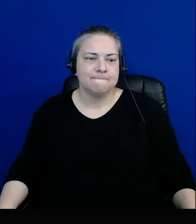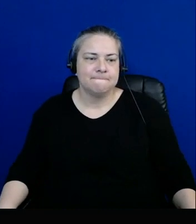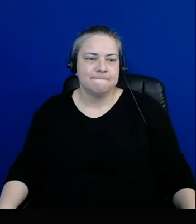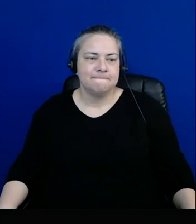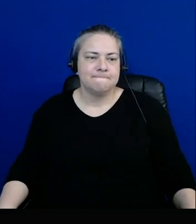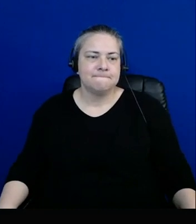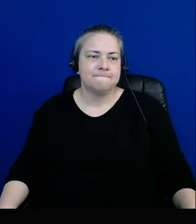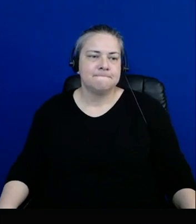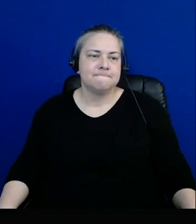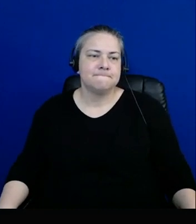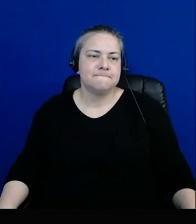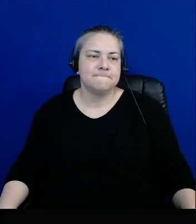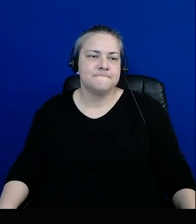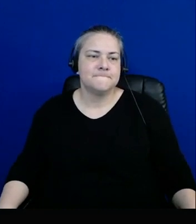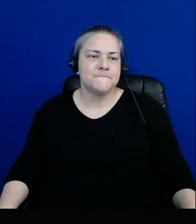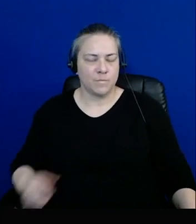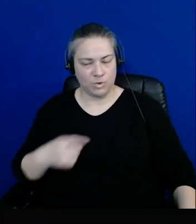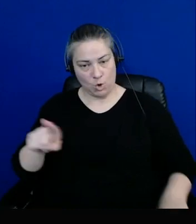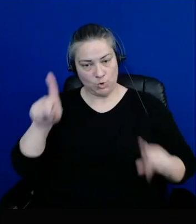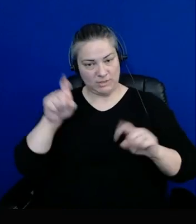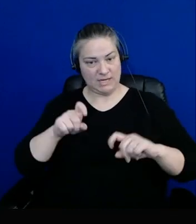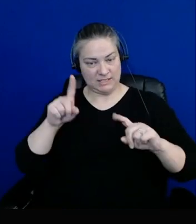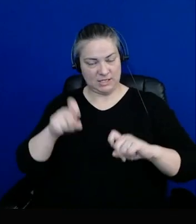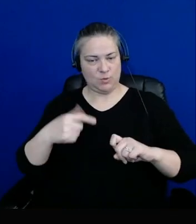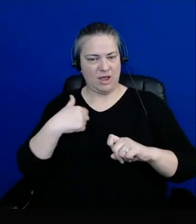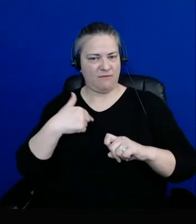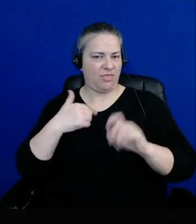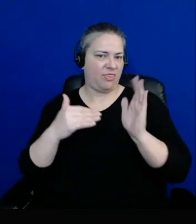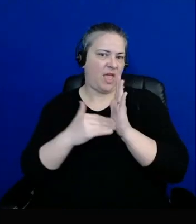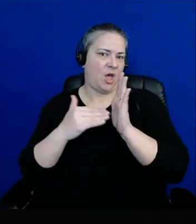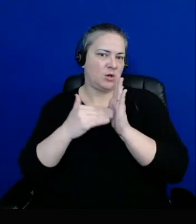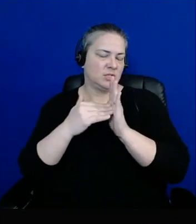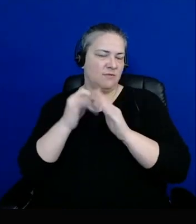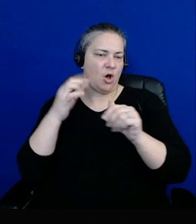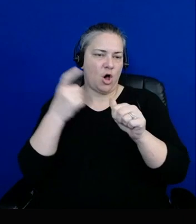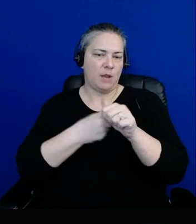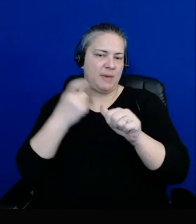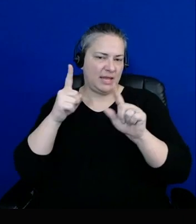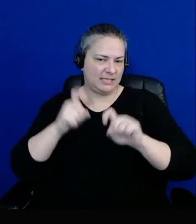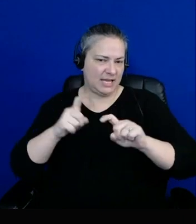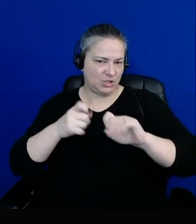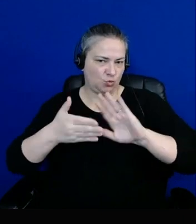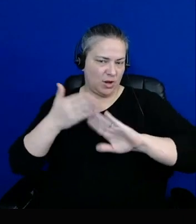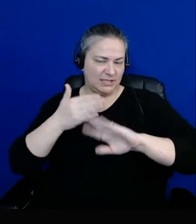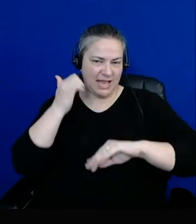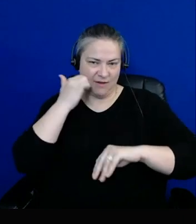Switching gears over to testing, we execute thousands of automated test runs a day and report